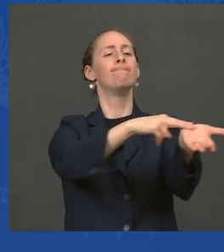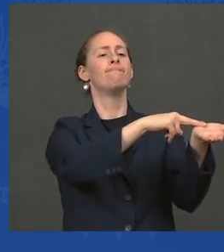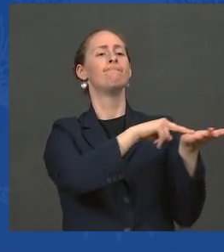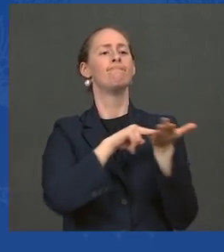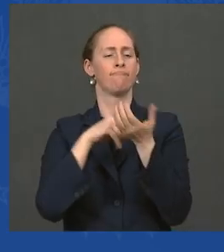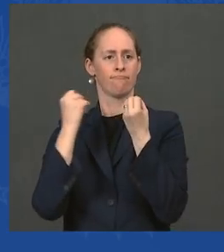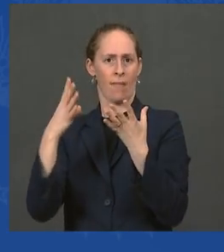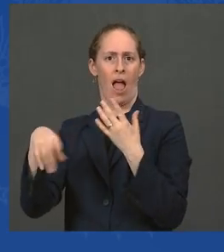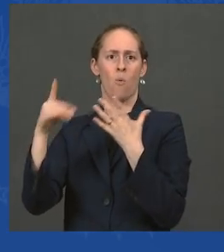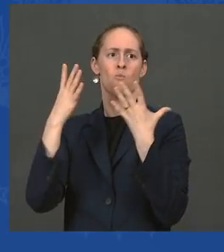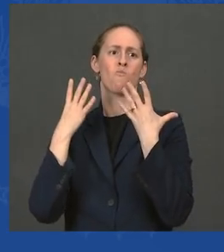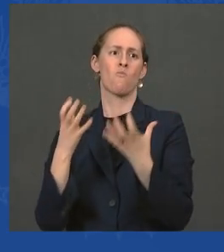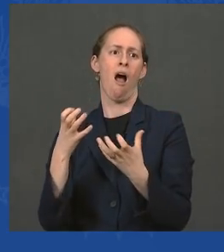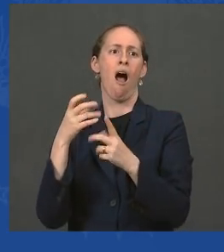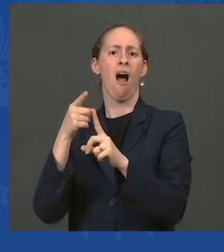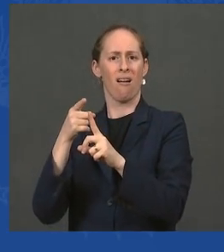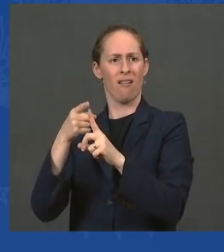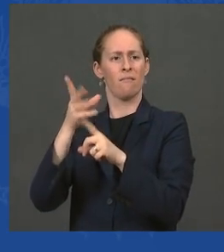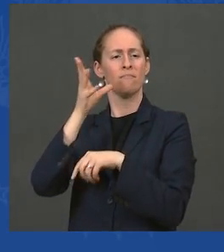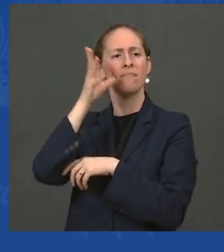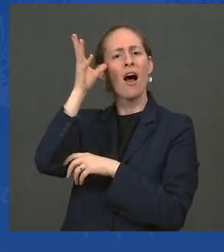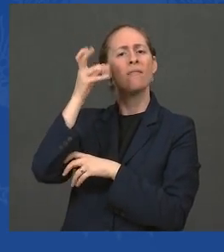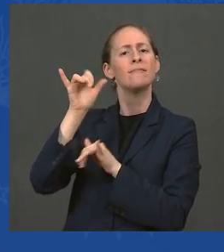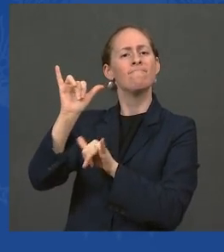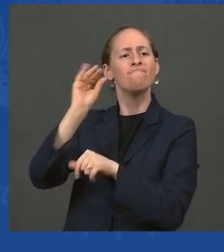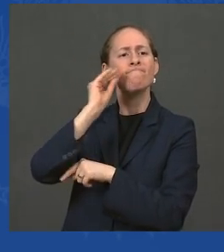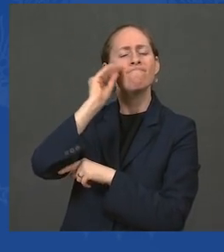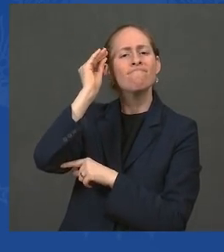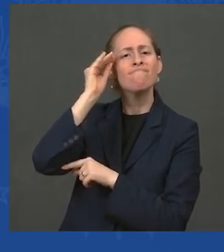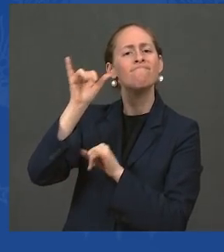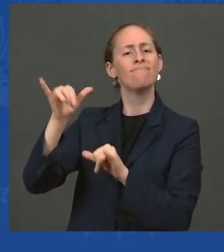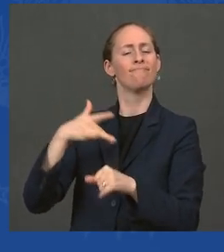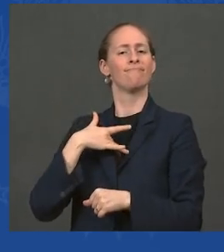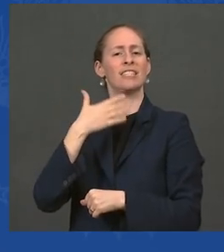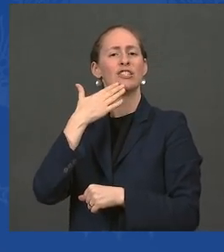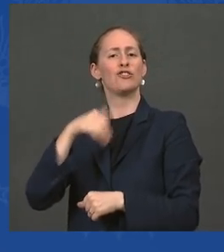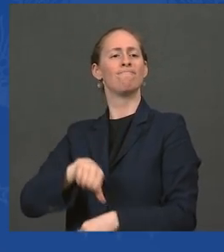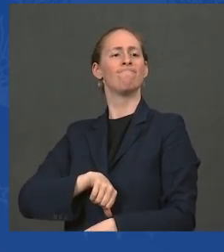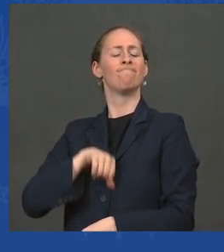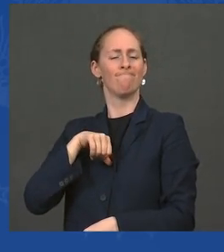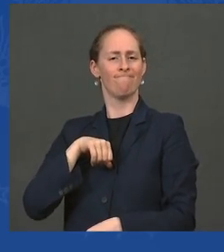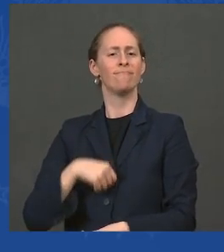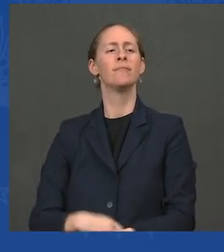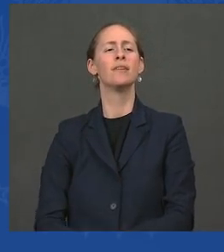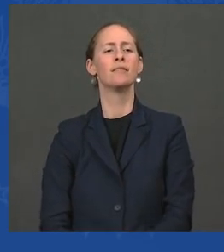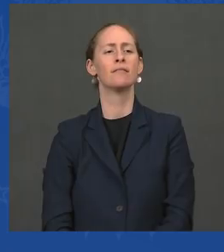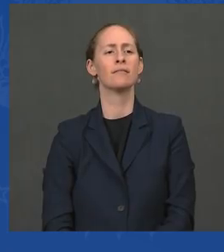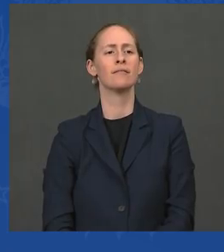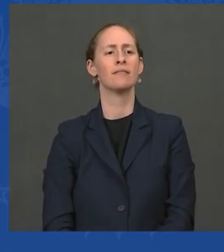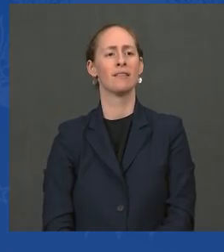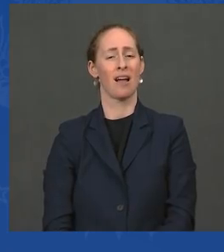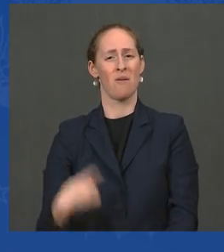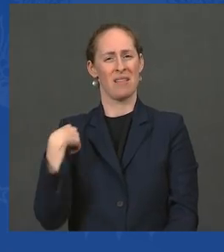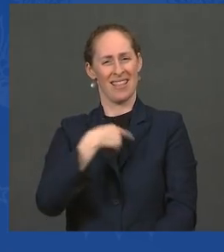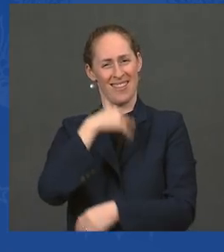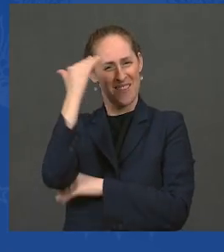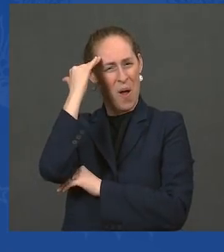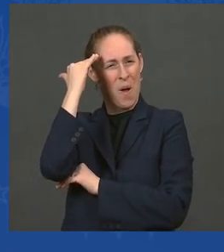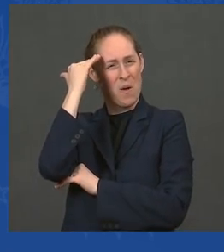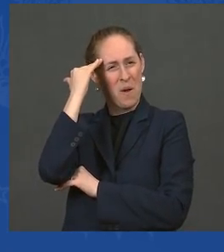And we want them to live with dignity, because the American people understand the need. It's a matter of dignity. It's a matter of pride.